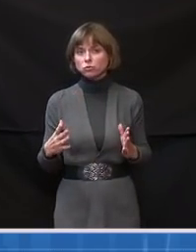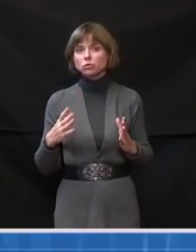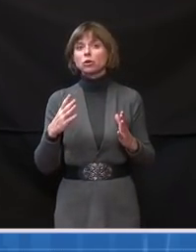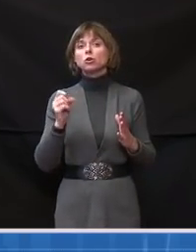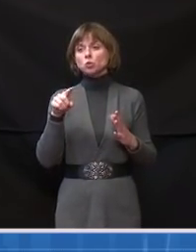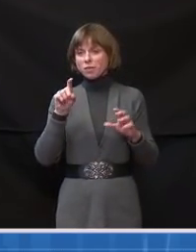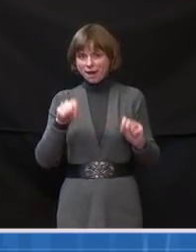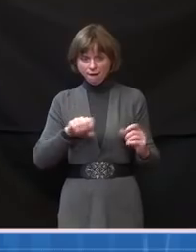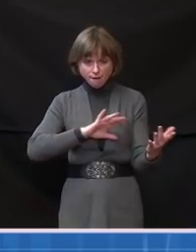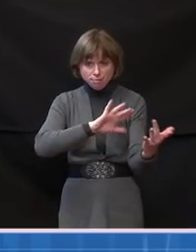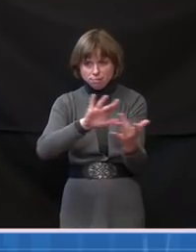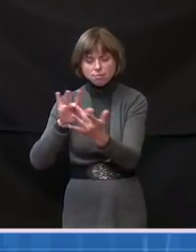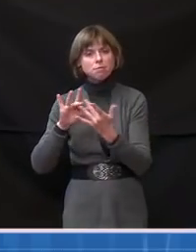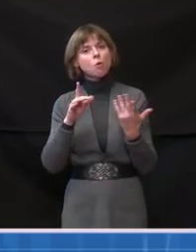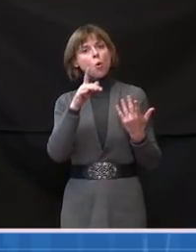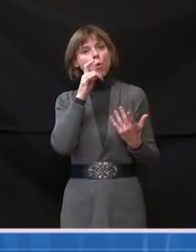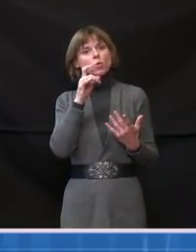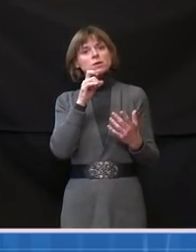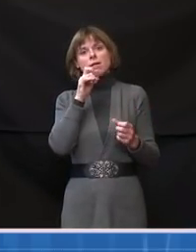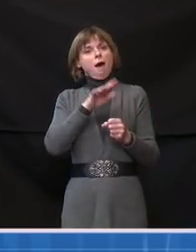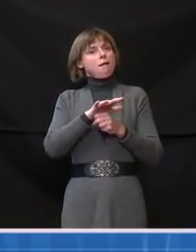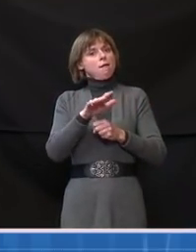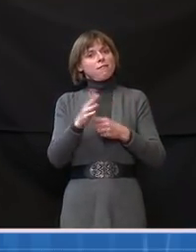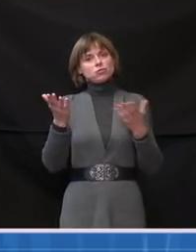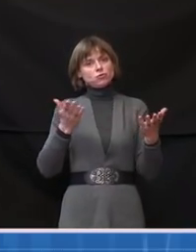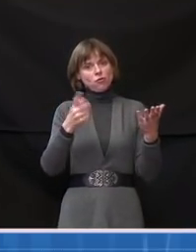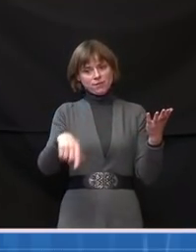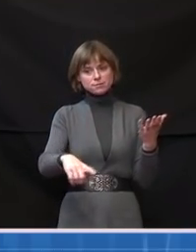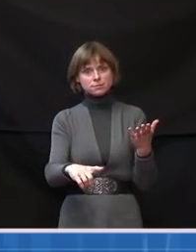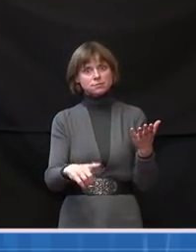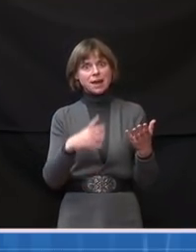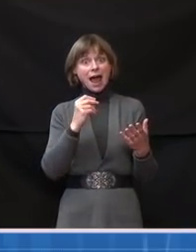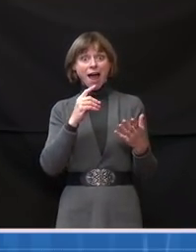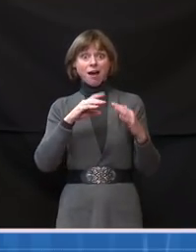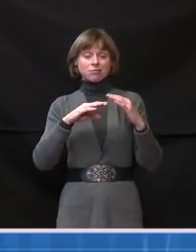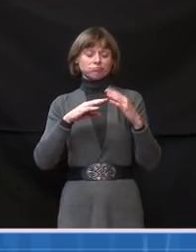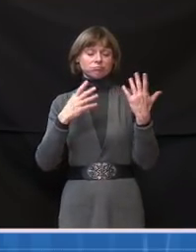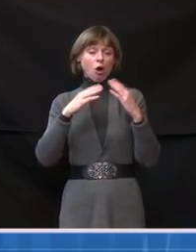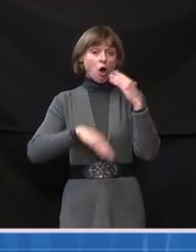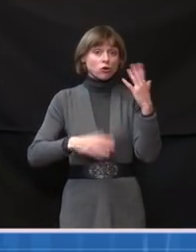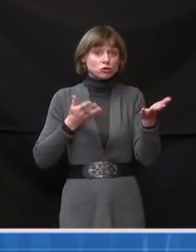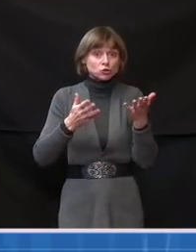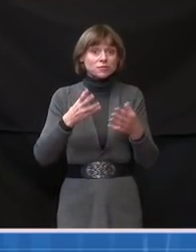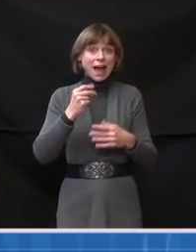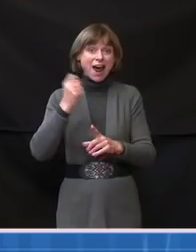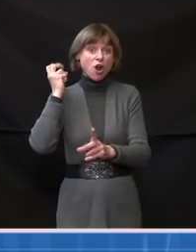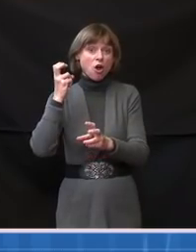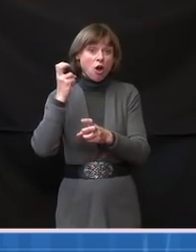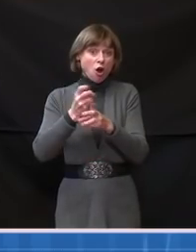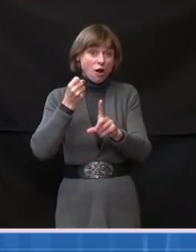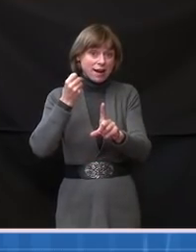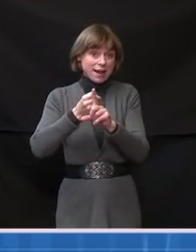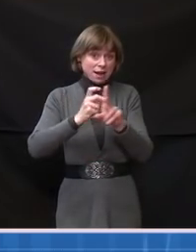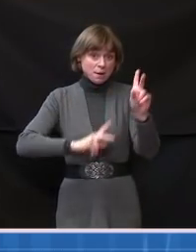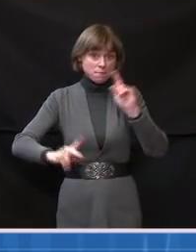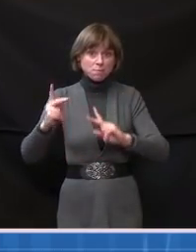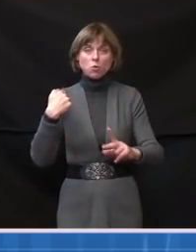and hardest-hit populations. We are very excited about the announcement of this additional program today towards that effort.